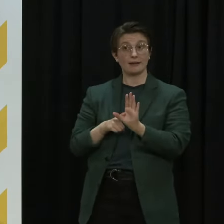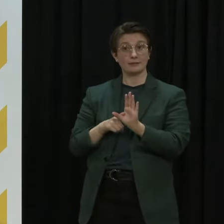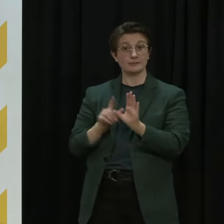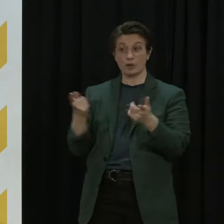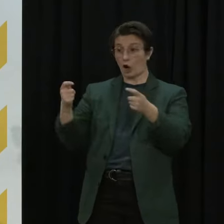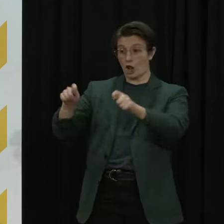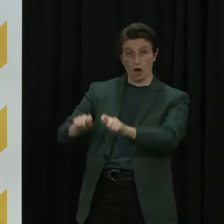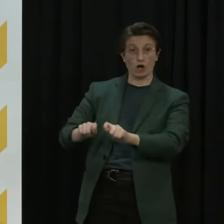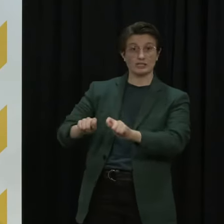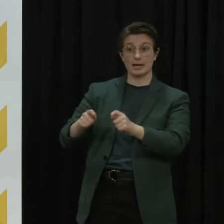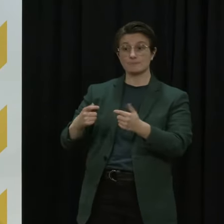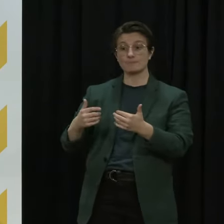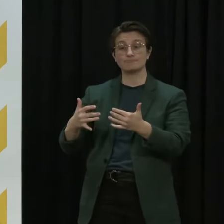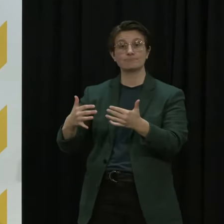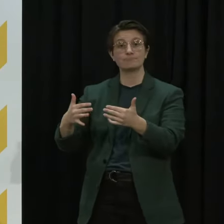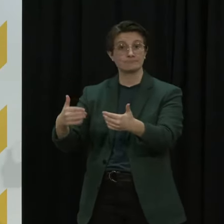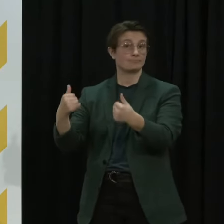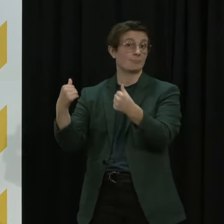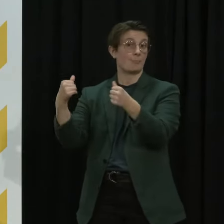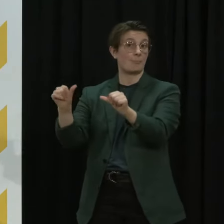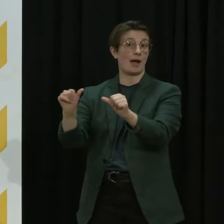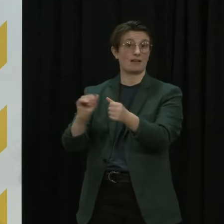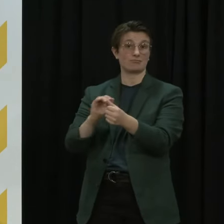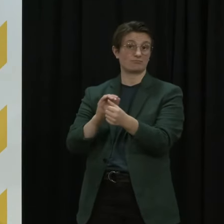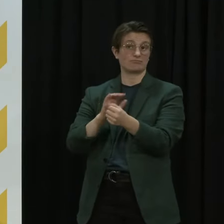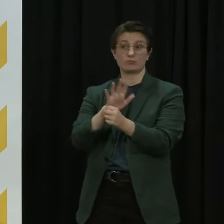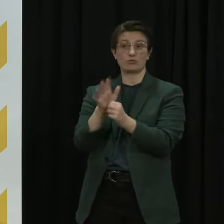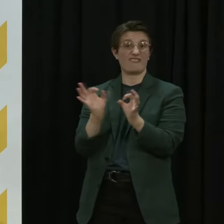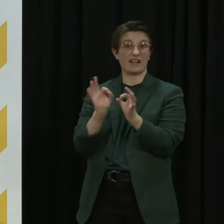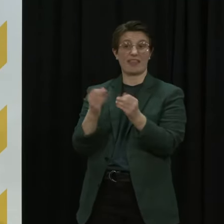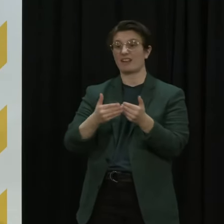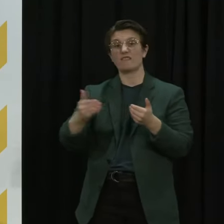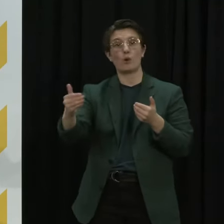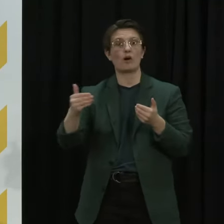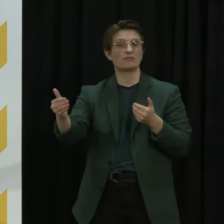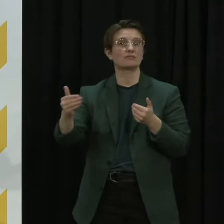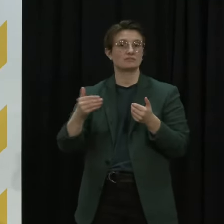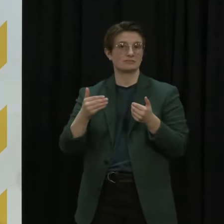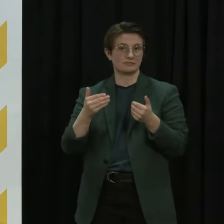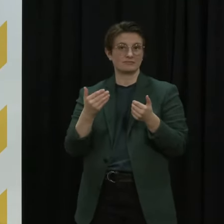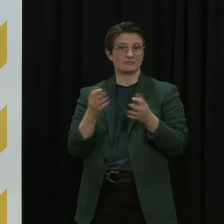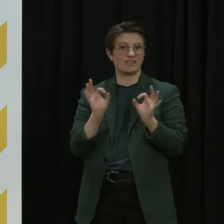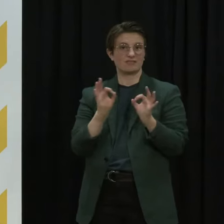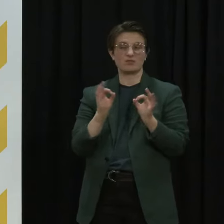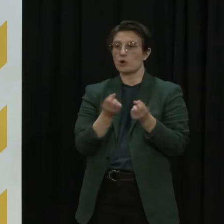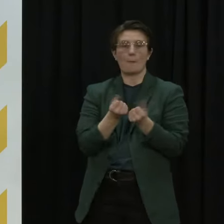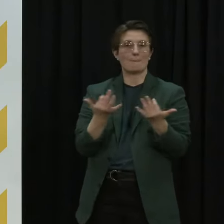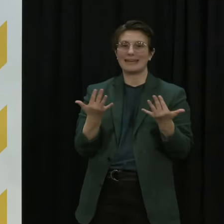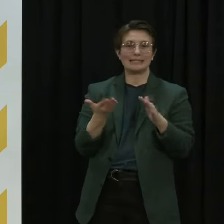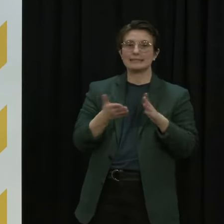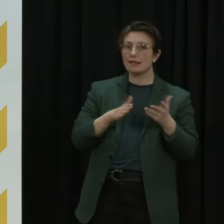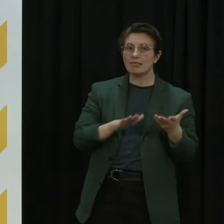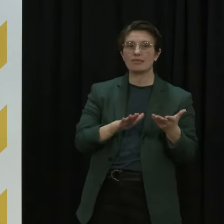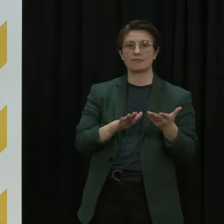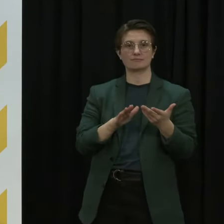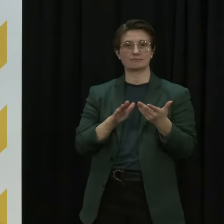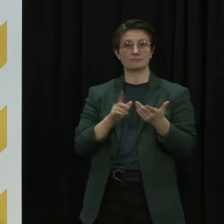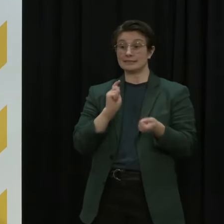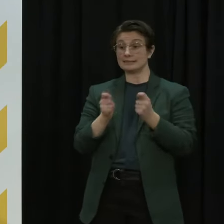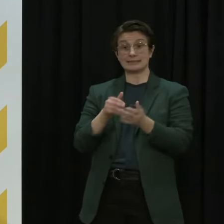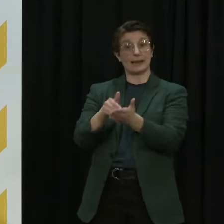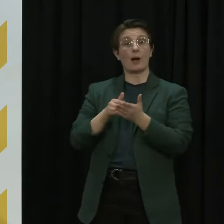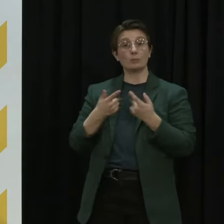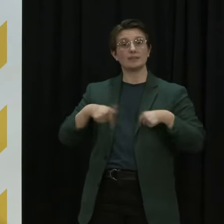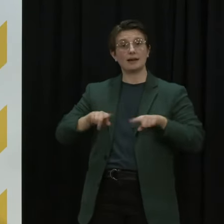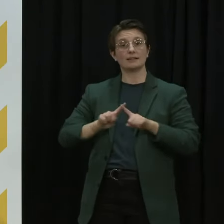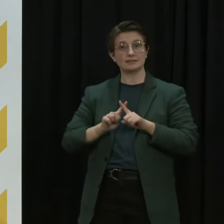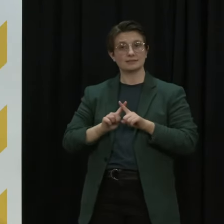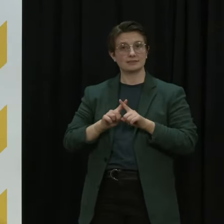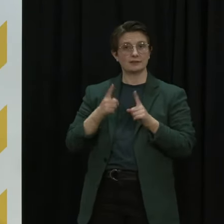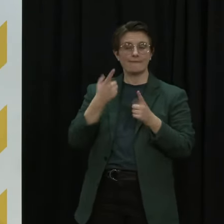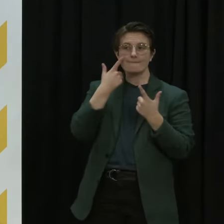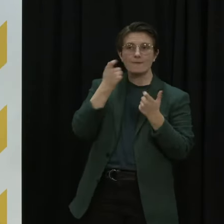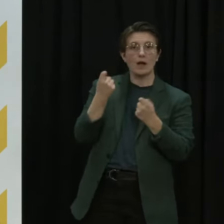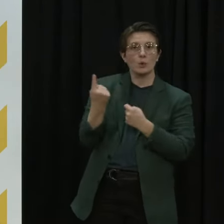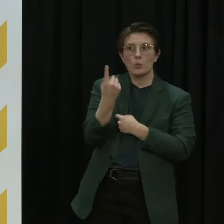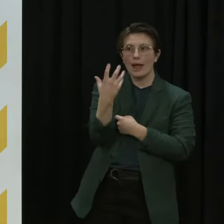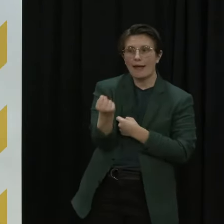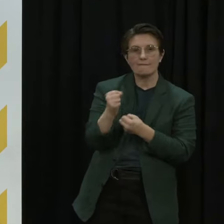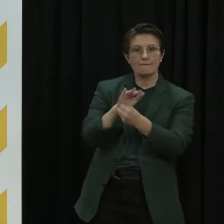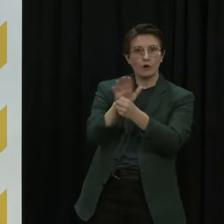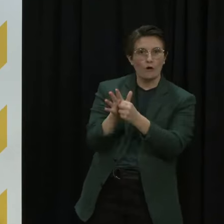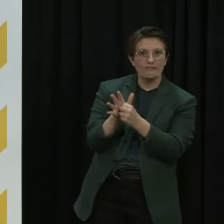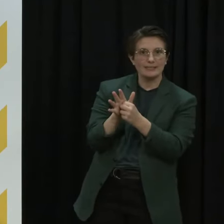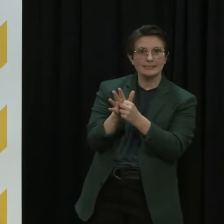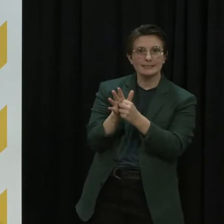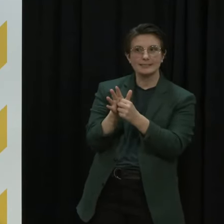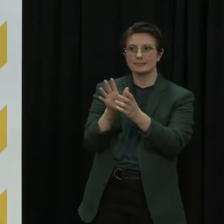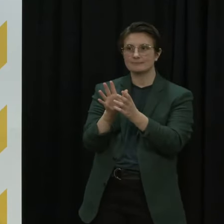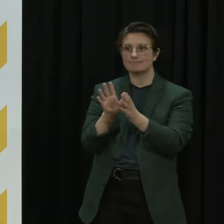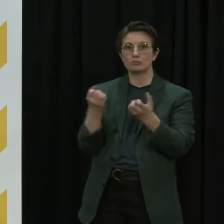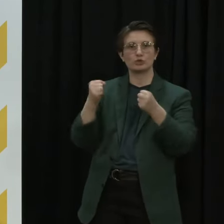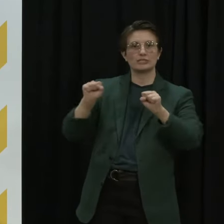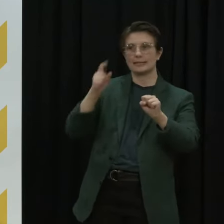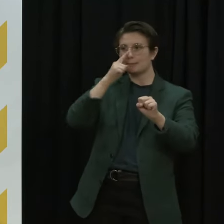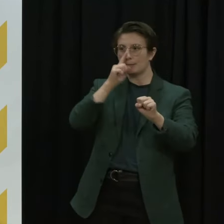well for us.